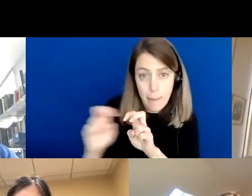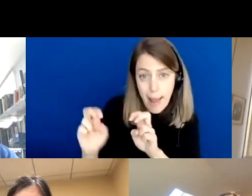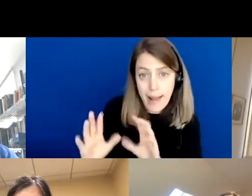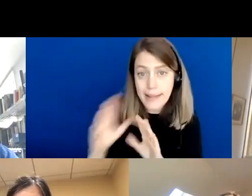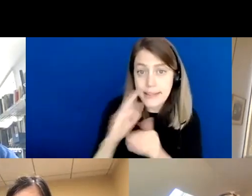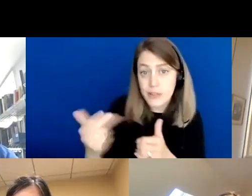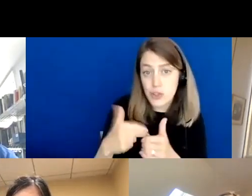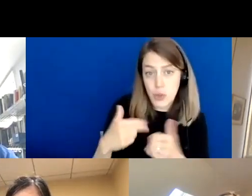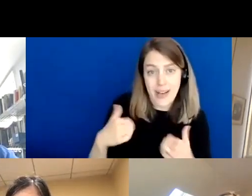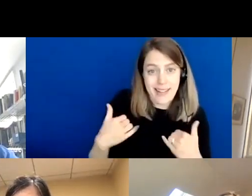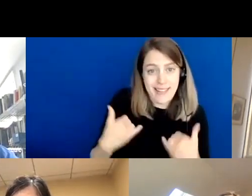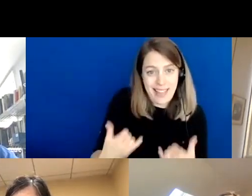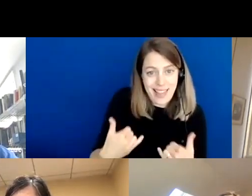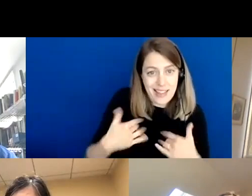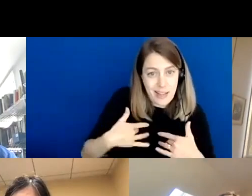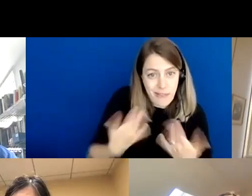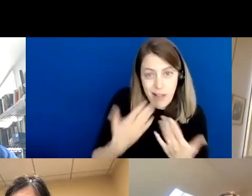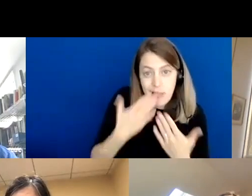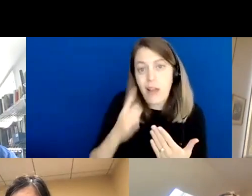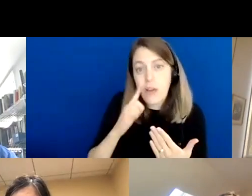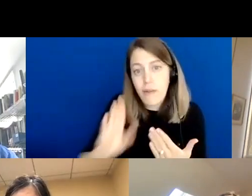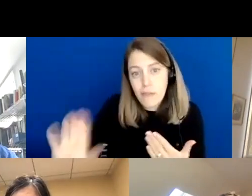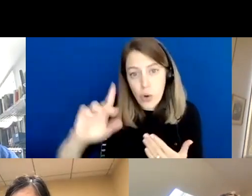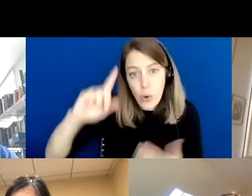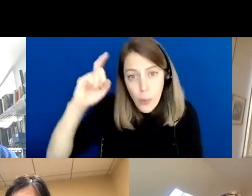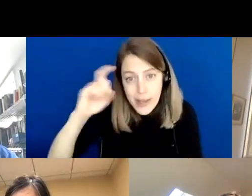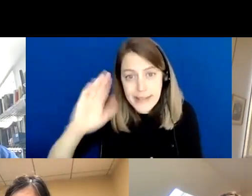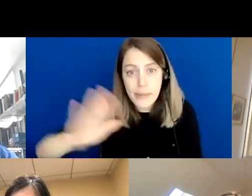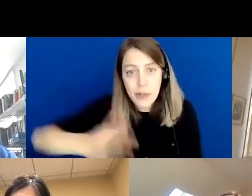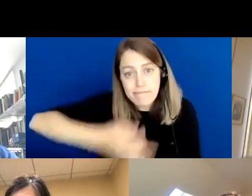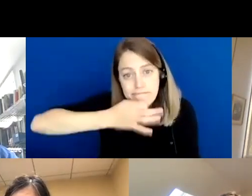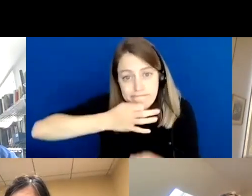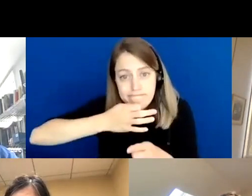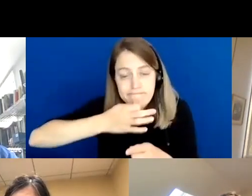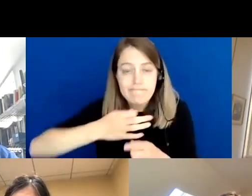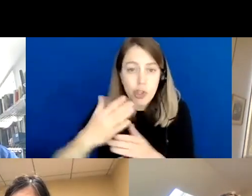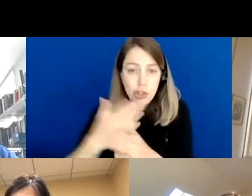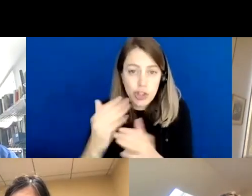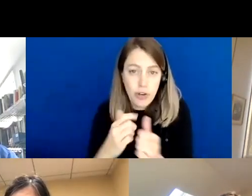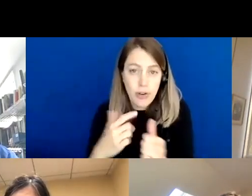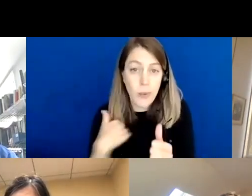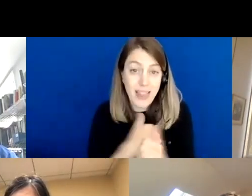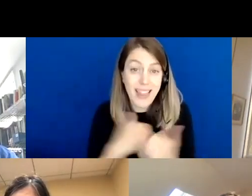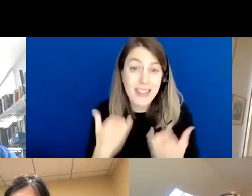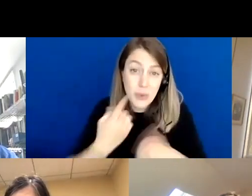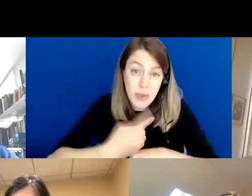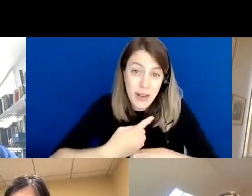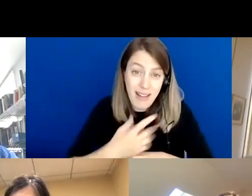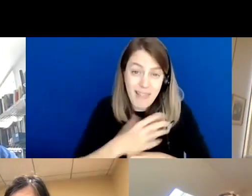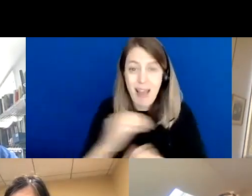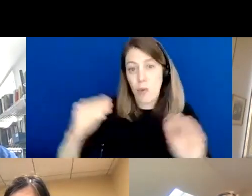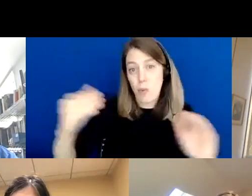Thank you for your wisdom and expertise that you're sharing with us today. Welcome to, especially my students,